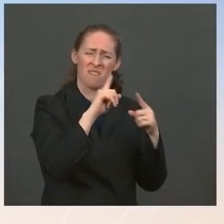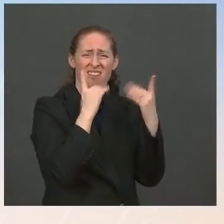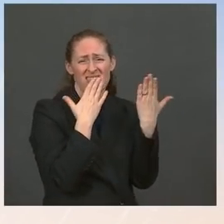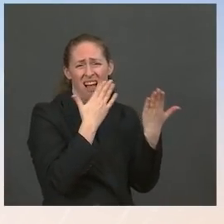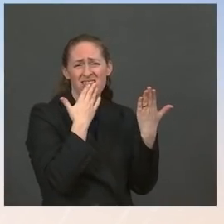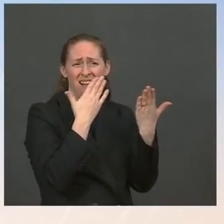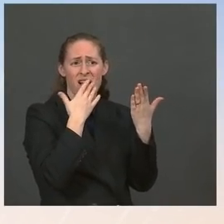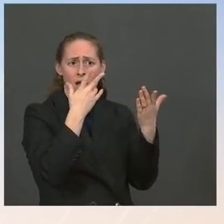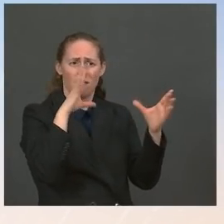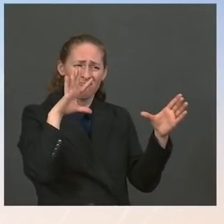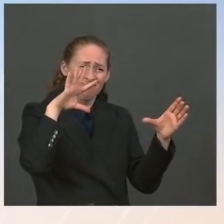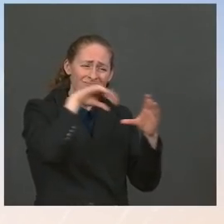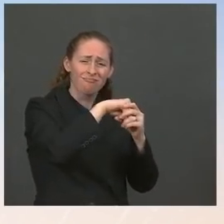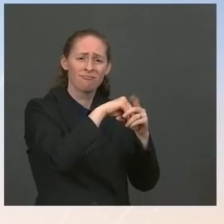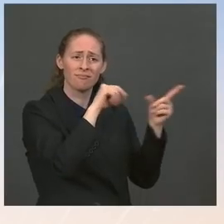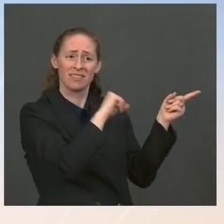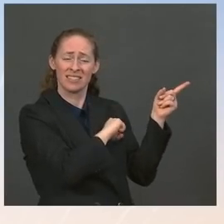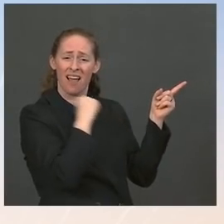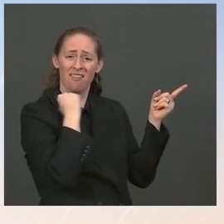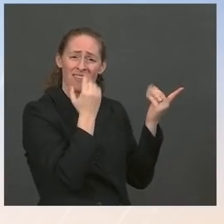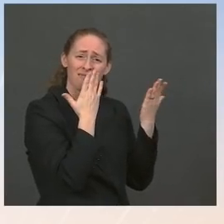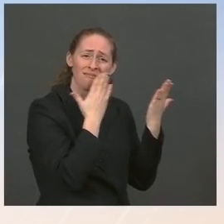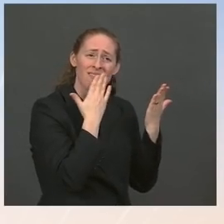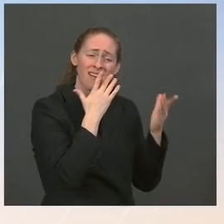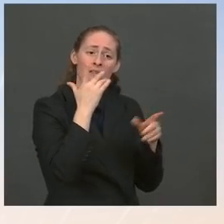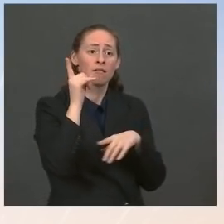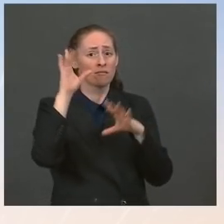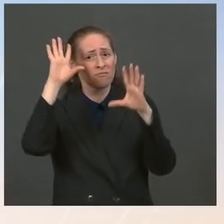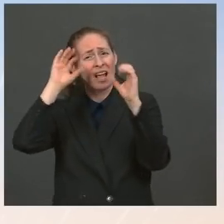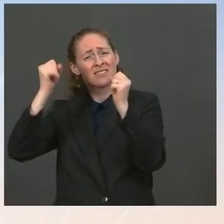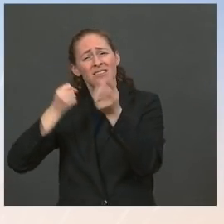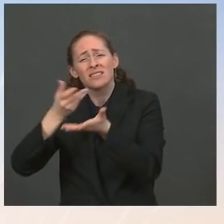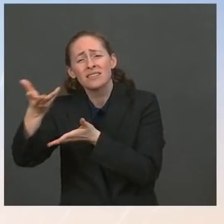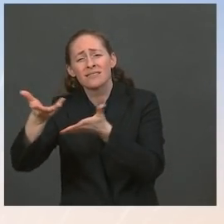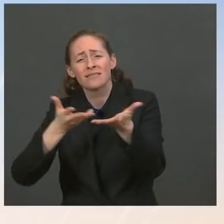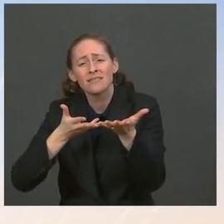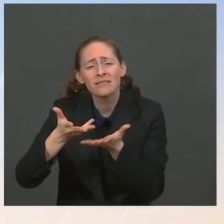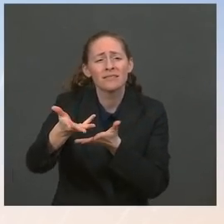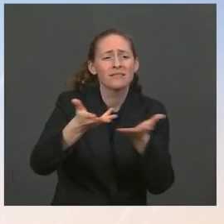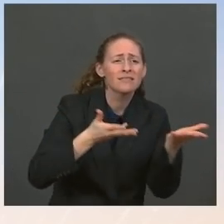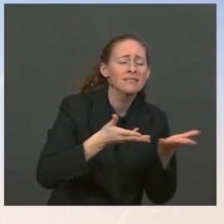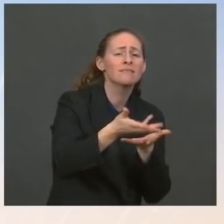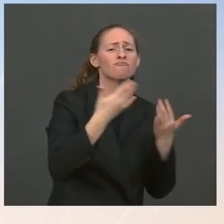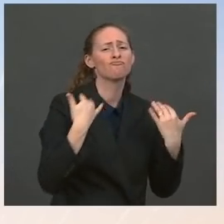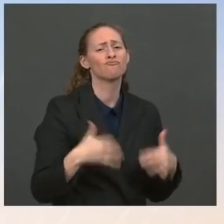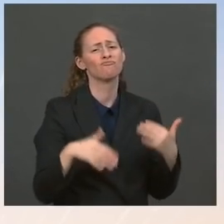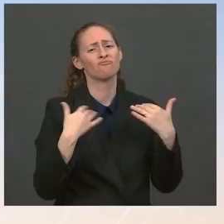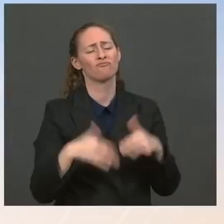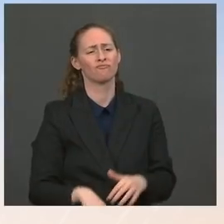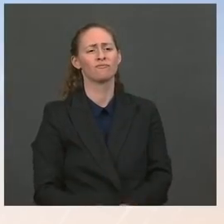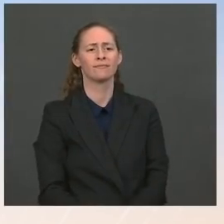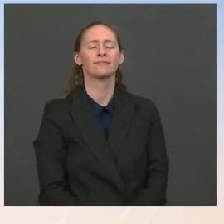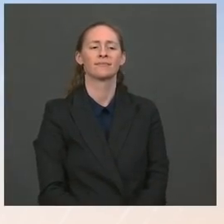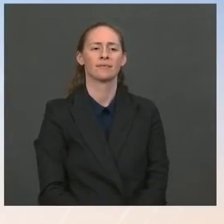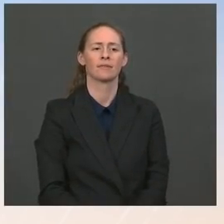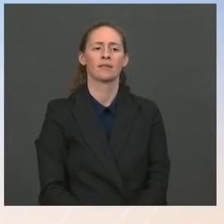and also the President working in partnership with them. And so, you know, we have to deliver. That's what the President said.